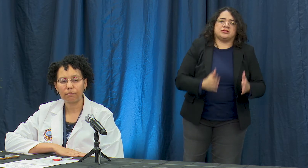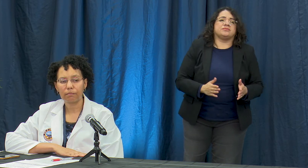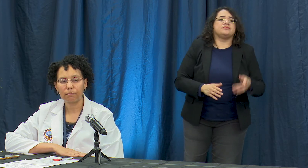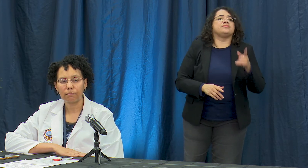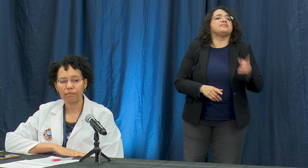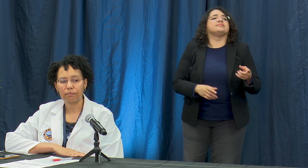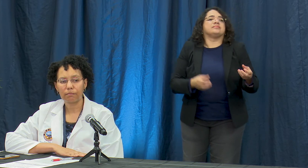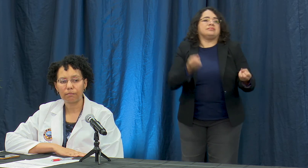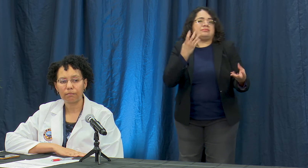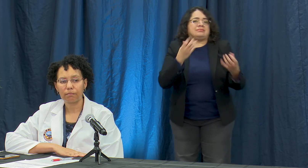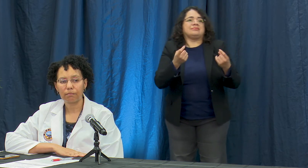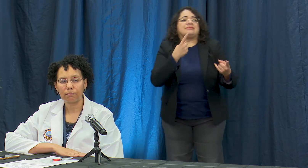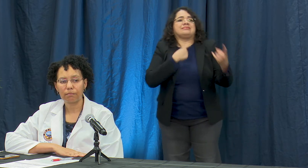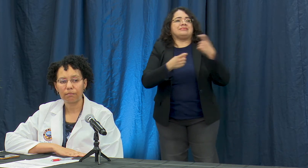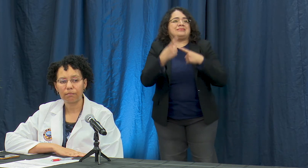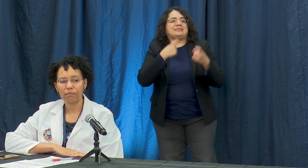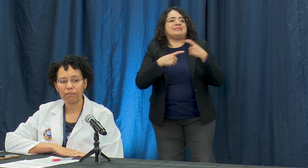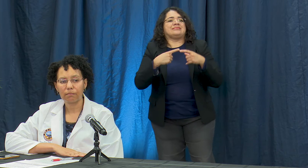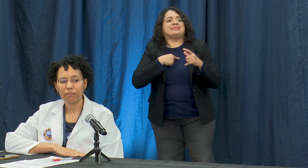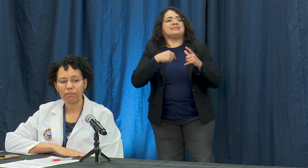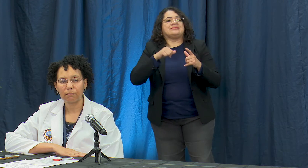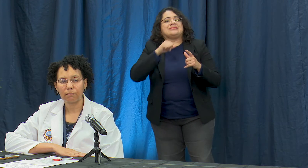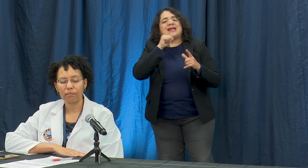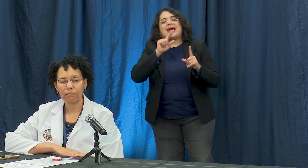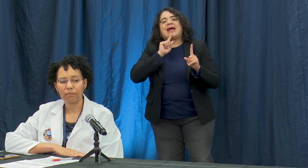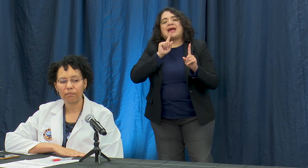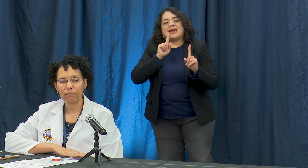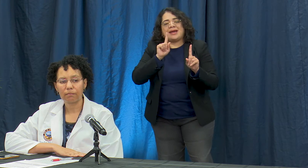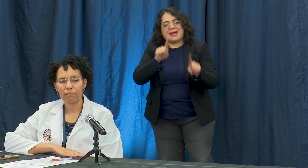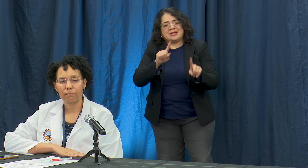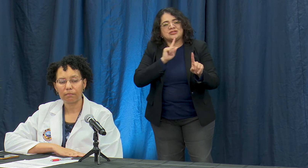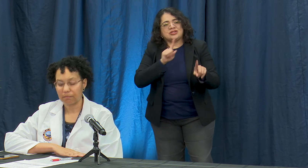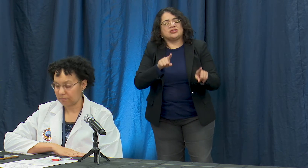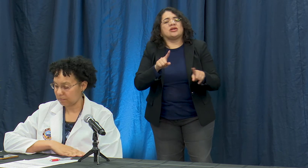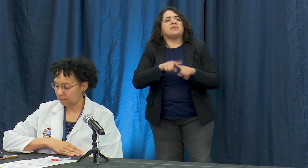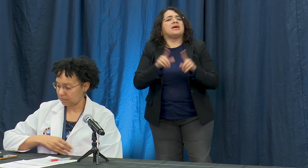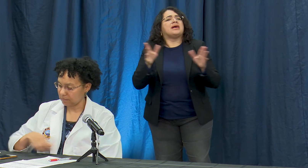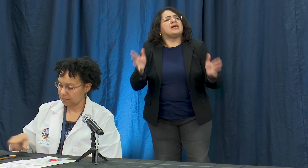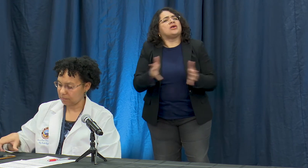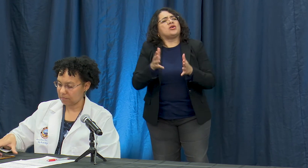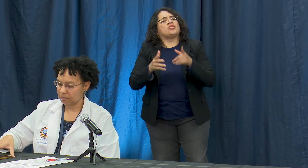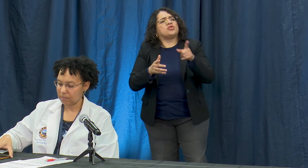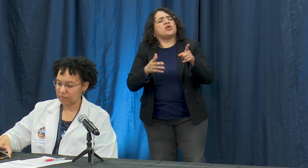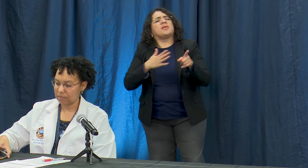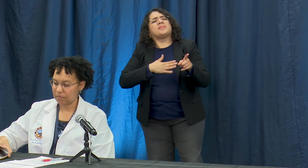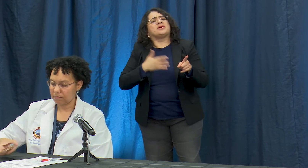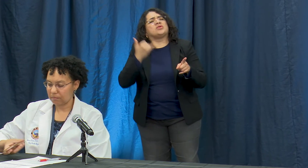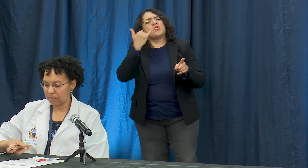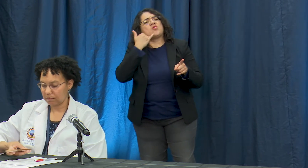out there that we weren't able to get an answered specifically so we encourage people if you do have questions to please reach out to us at